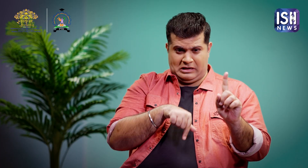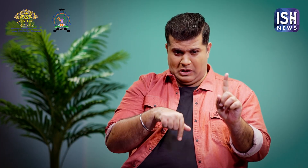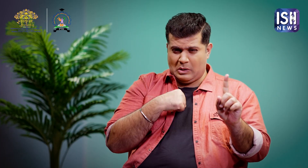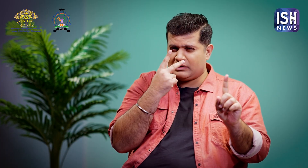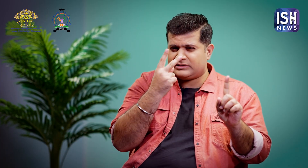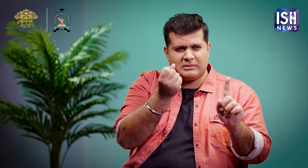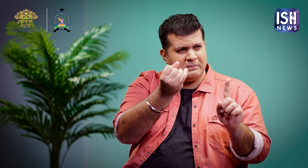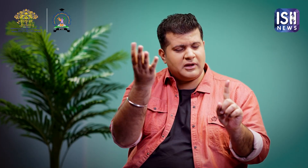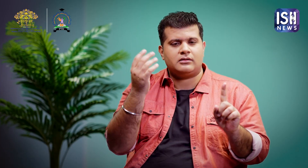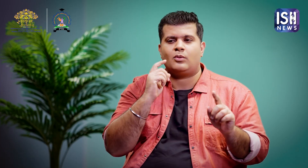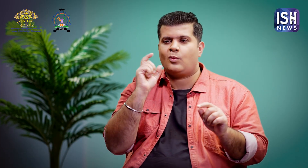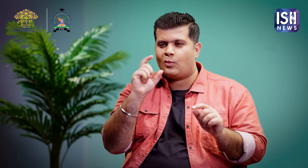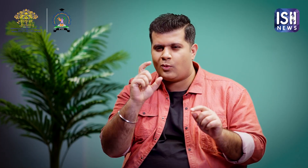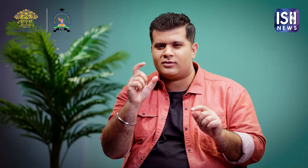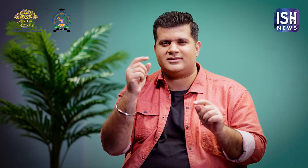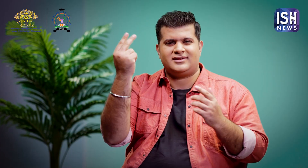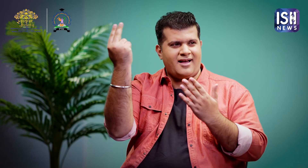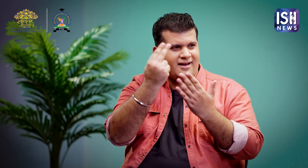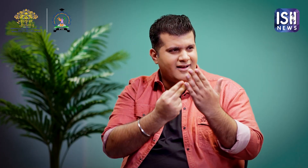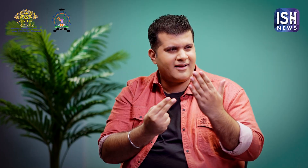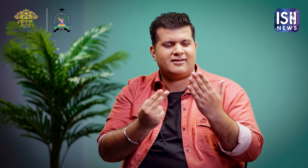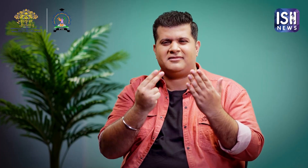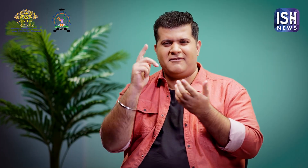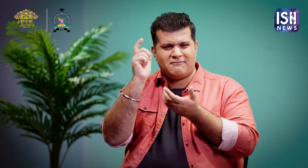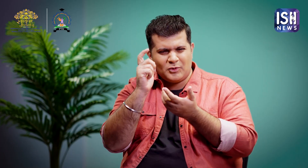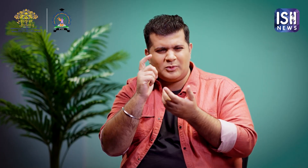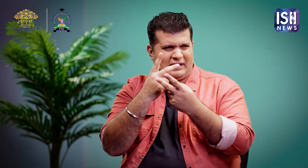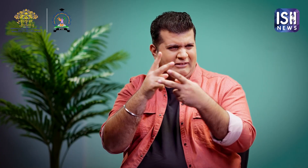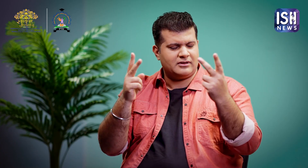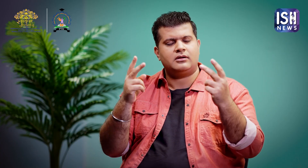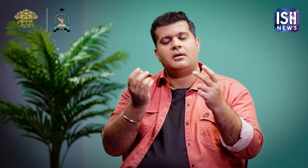These days, I’ve noticed that in several colleges of art, photography, and other fields,